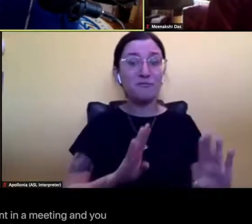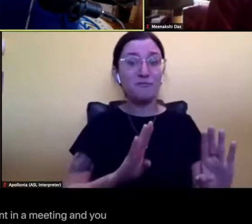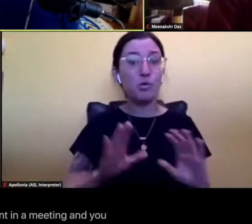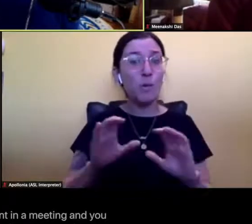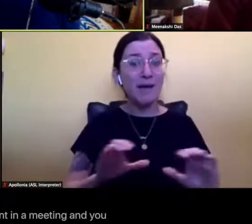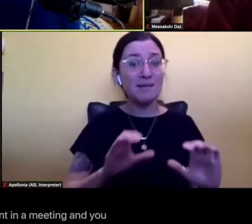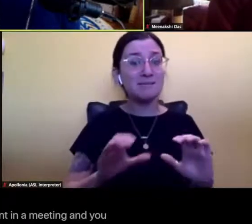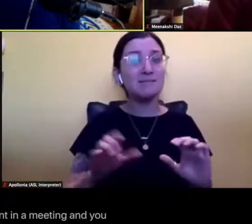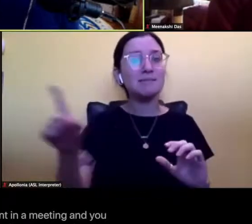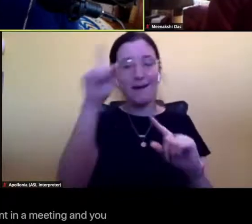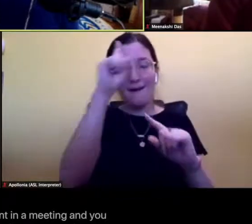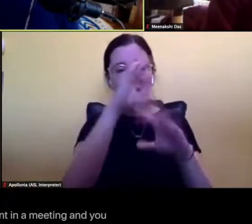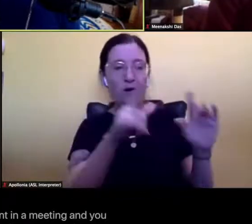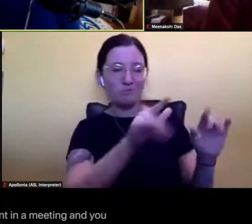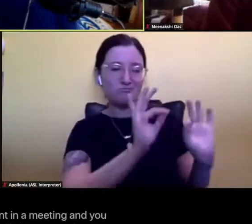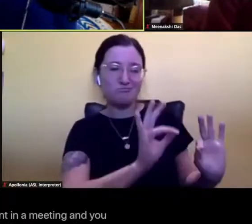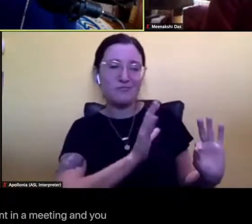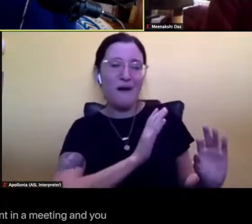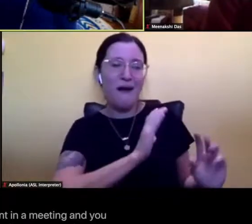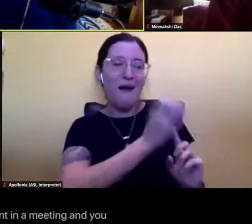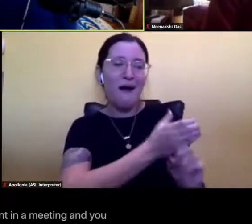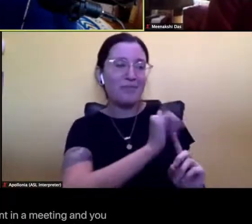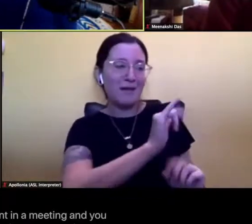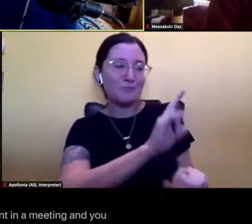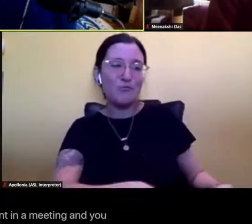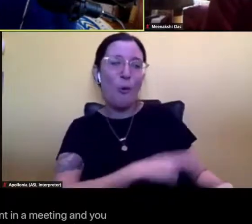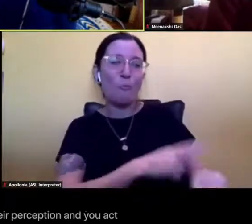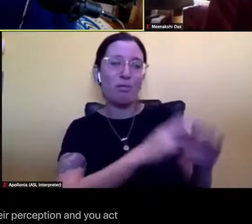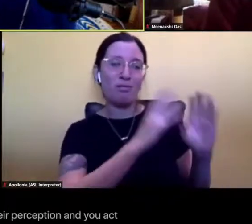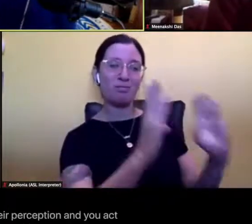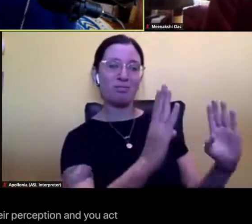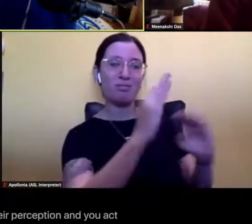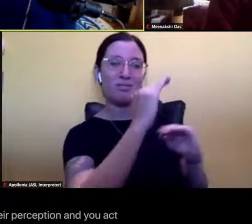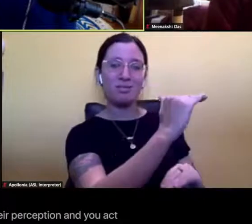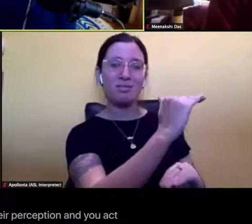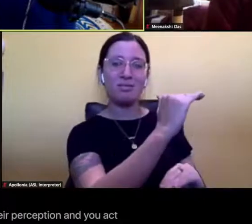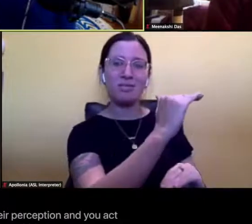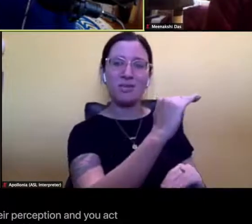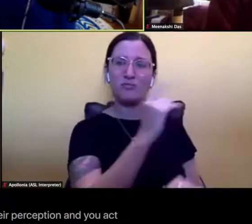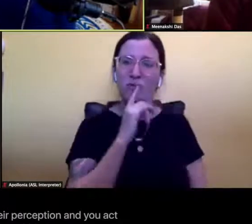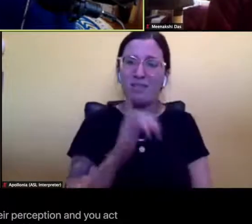this ambiguous definition of normal. And all of that is so ablest when you think about it.